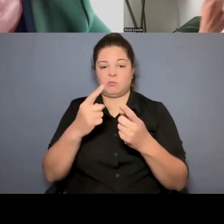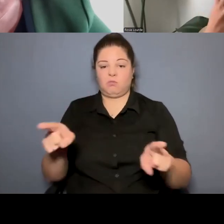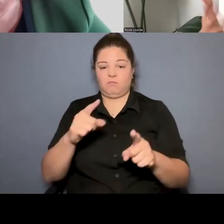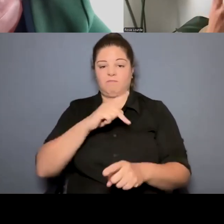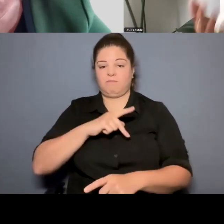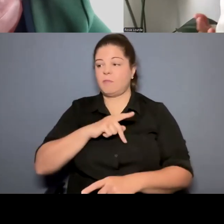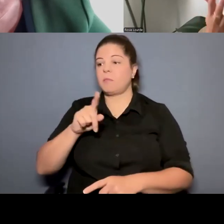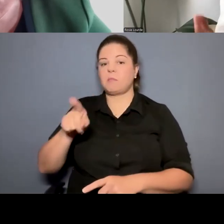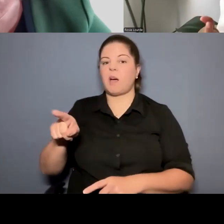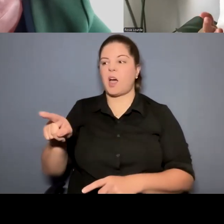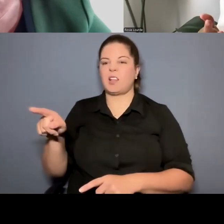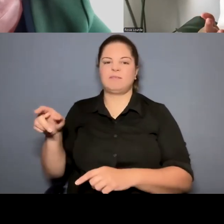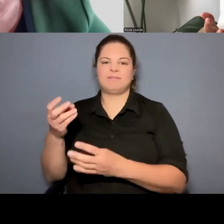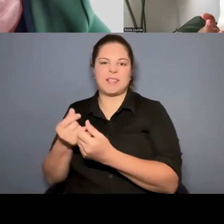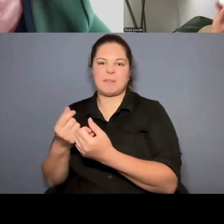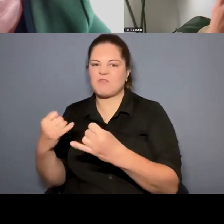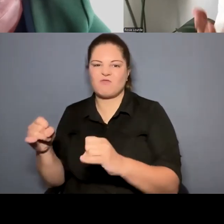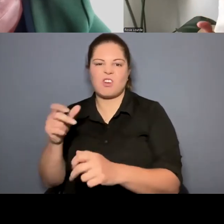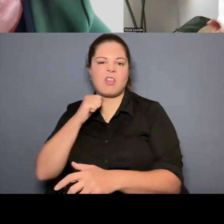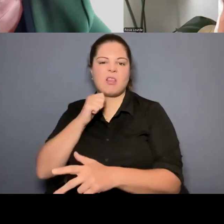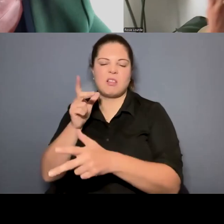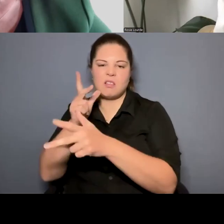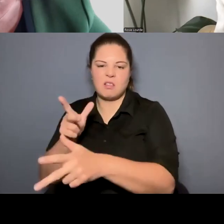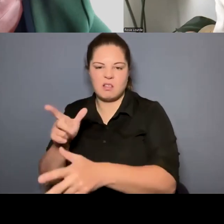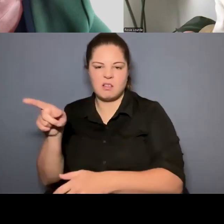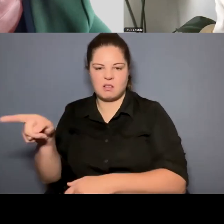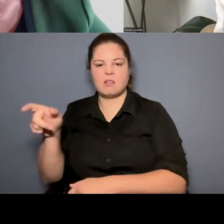What would someone do in that situation to look after themselves? What would their rights be?